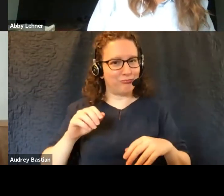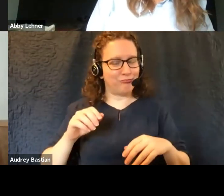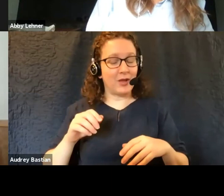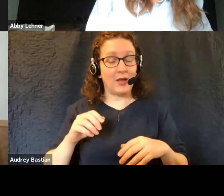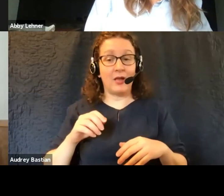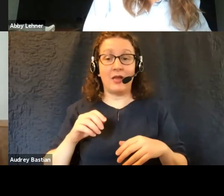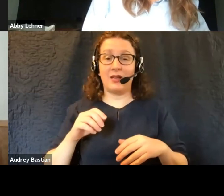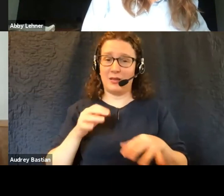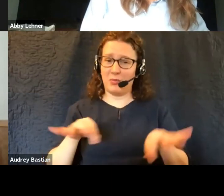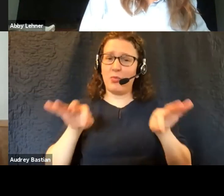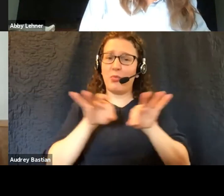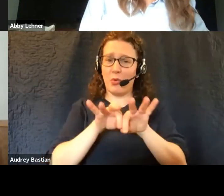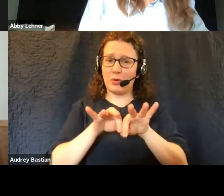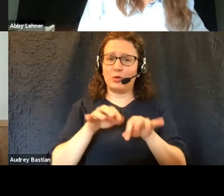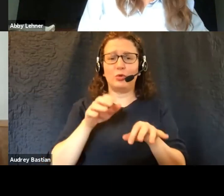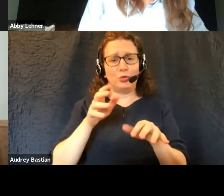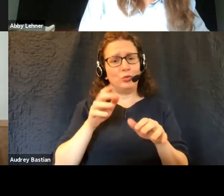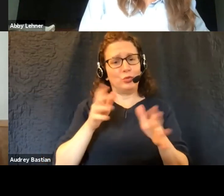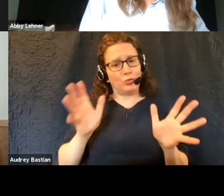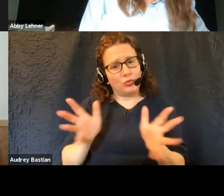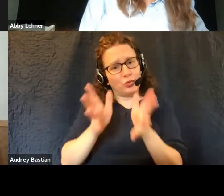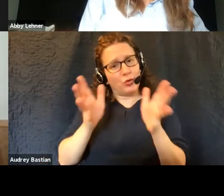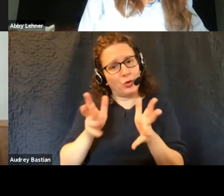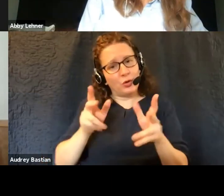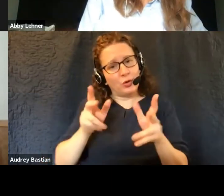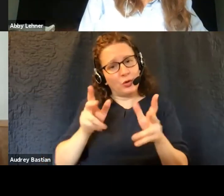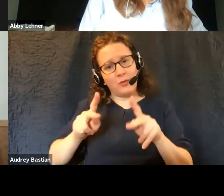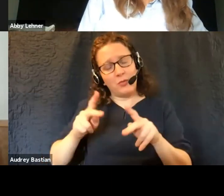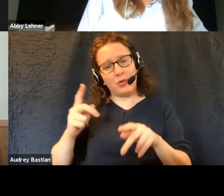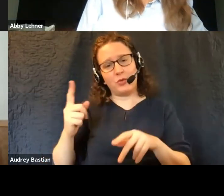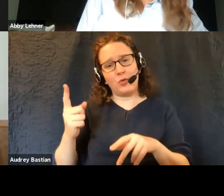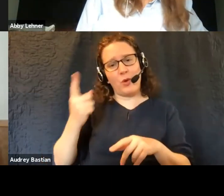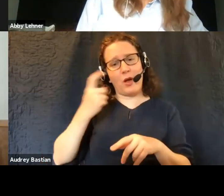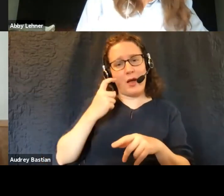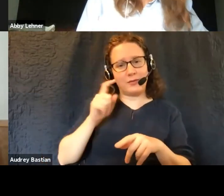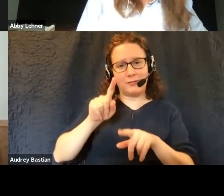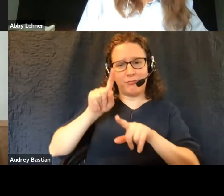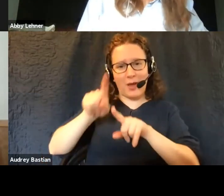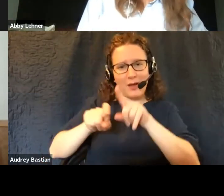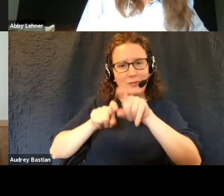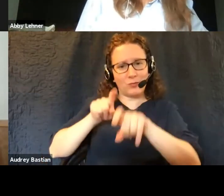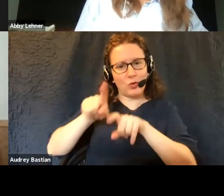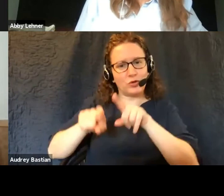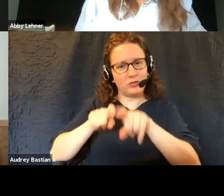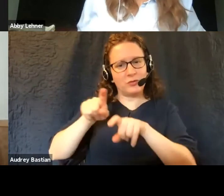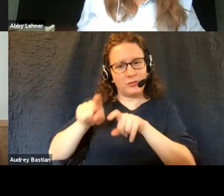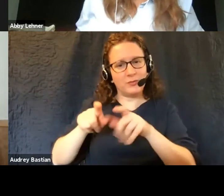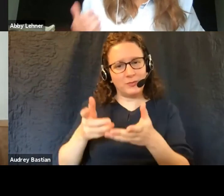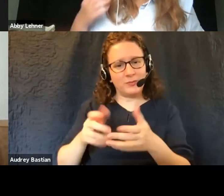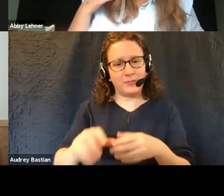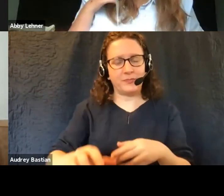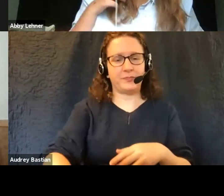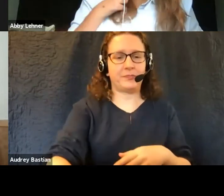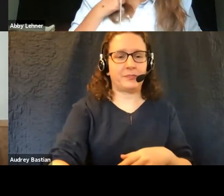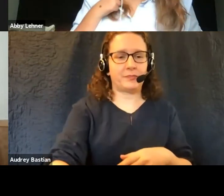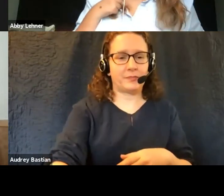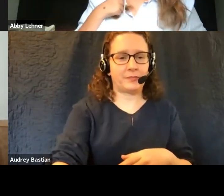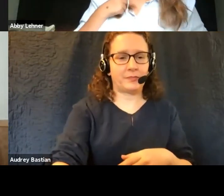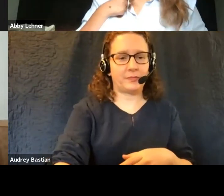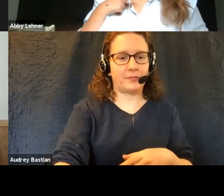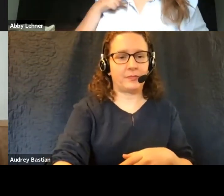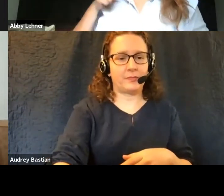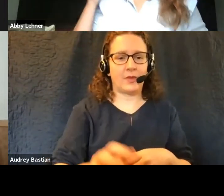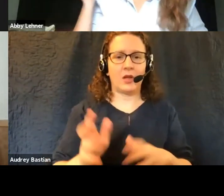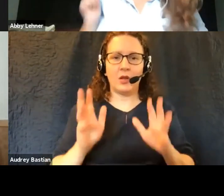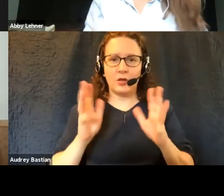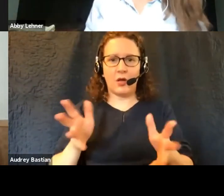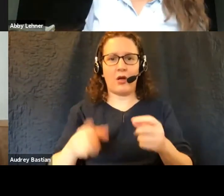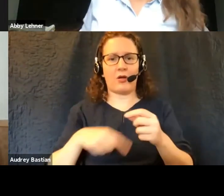encourage people to ask questions and talk about your disability, maybe even do presentations